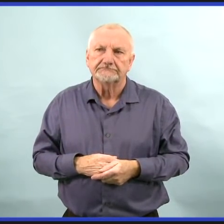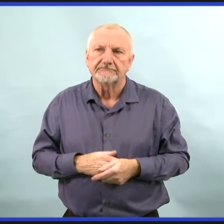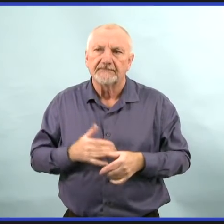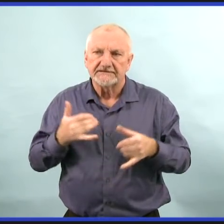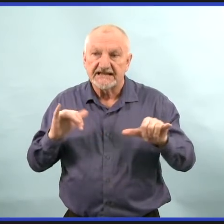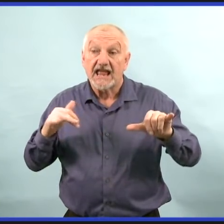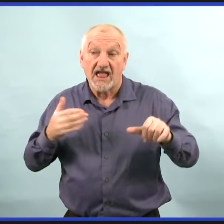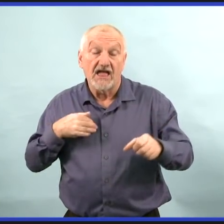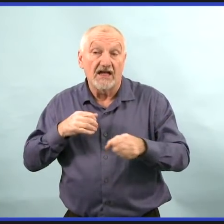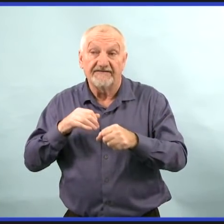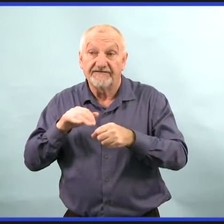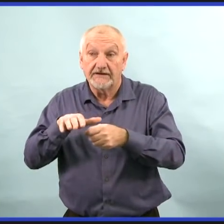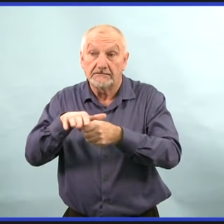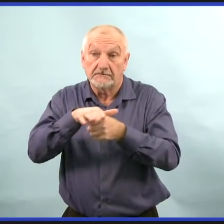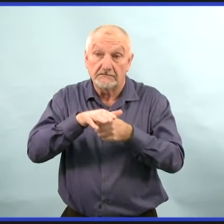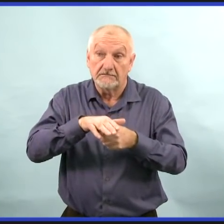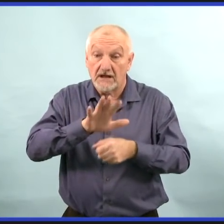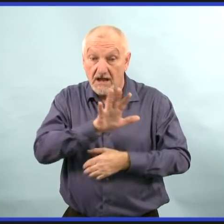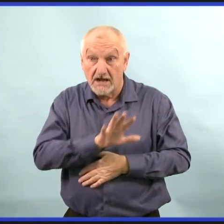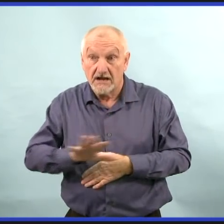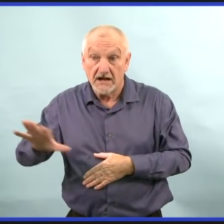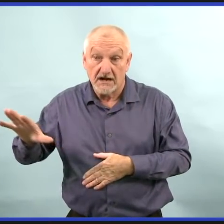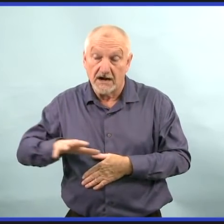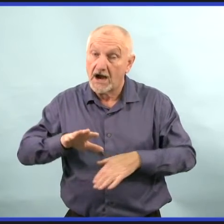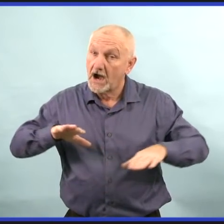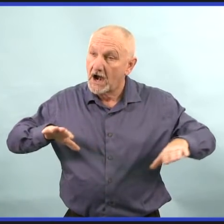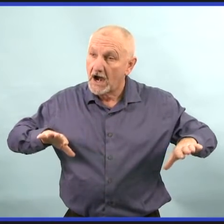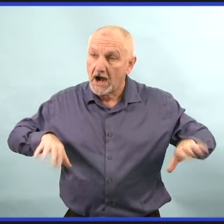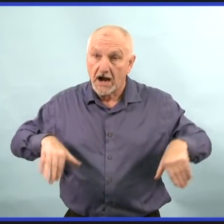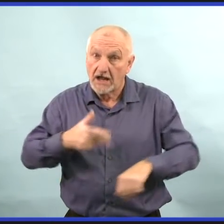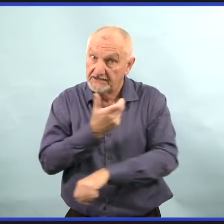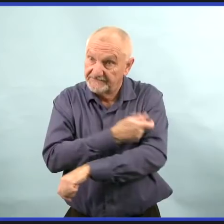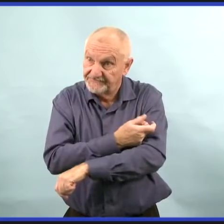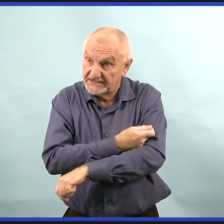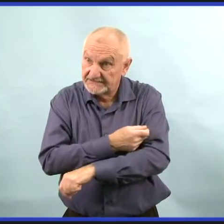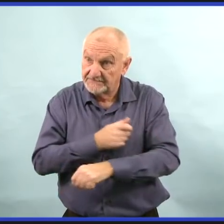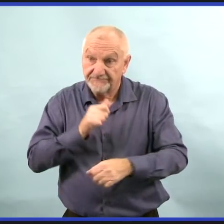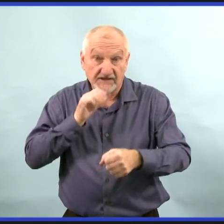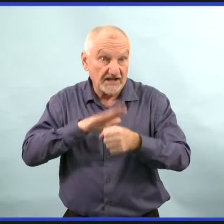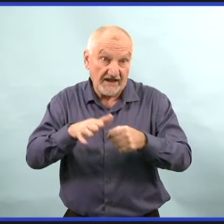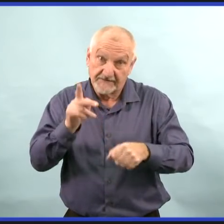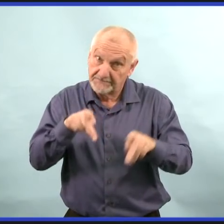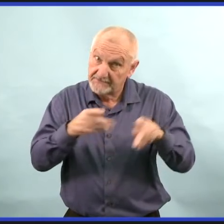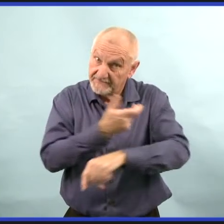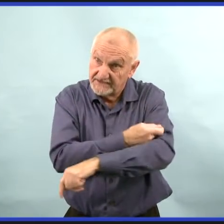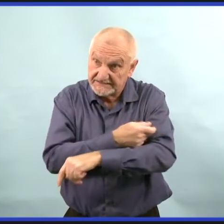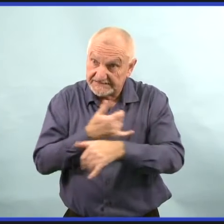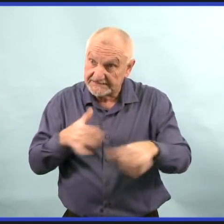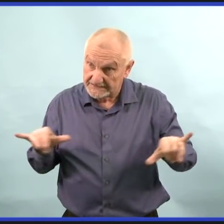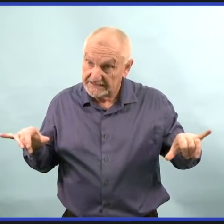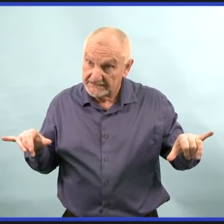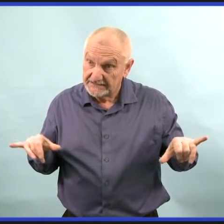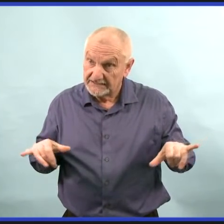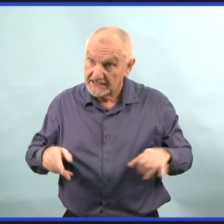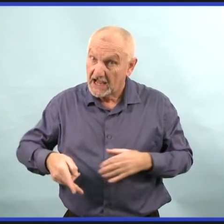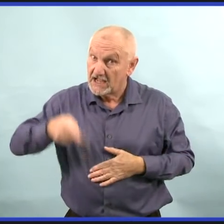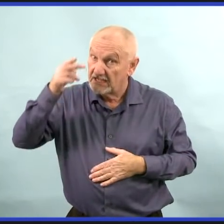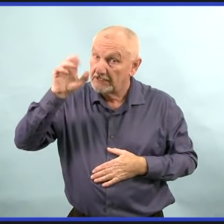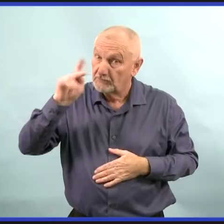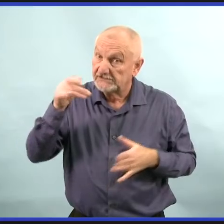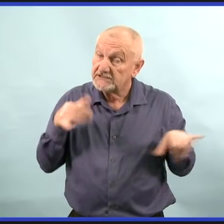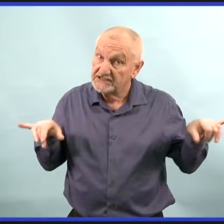mathematics that puts us at risk for higher so we all just need to continue to get vaccinated